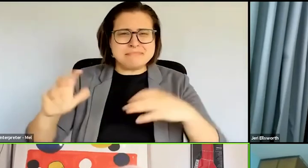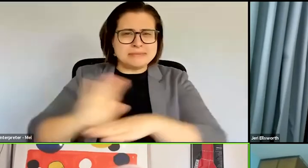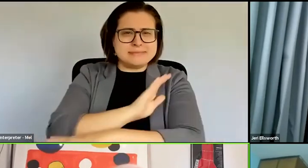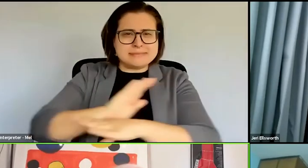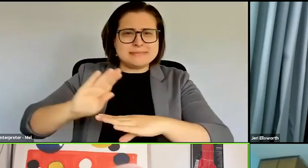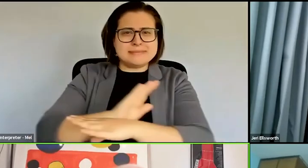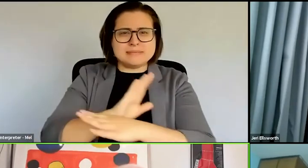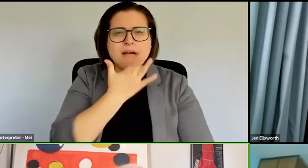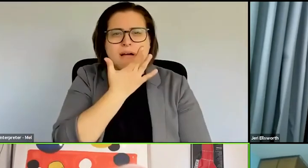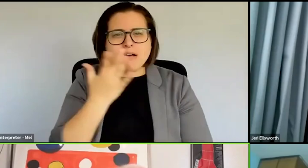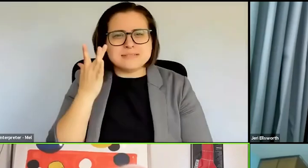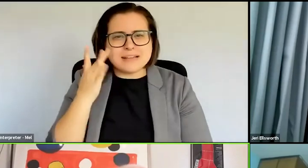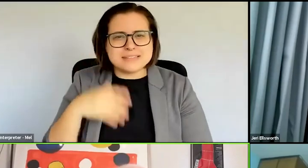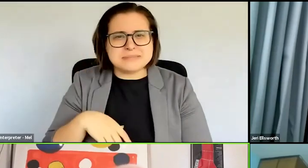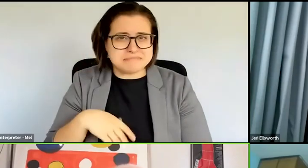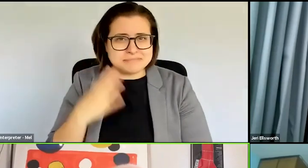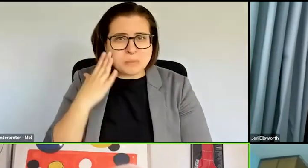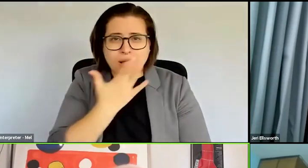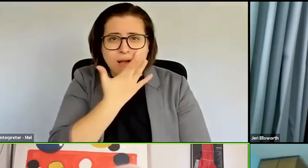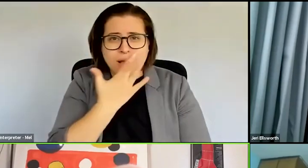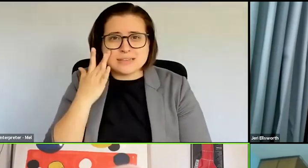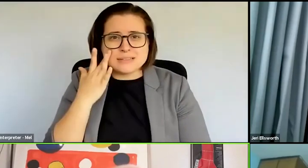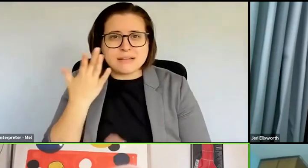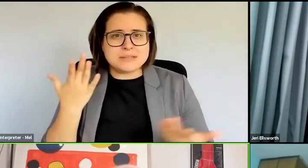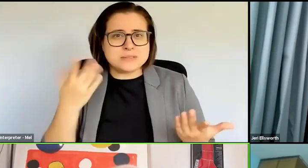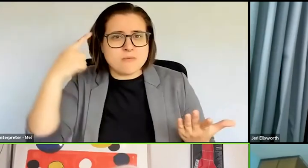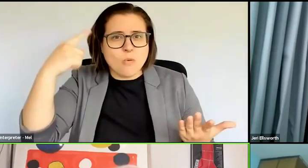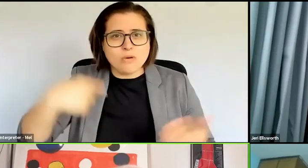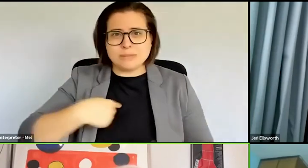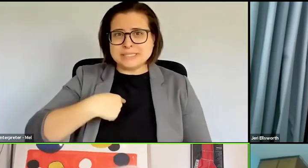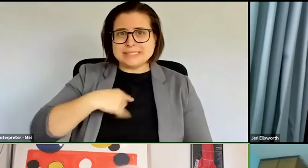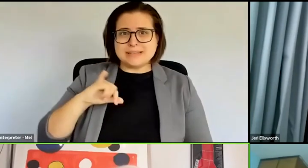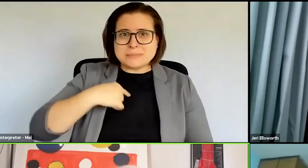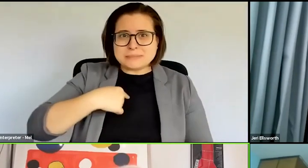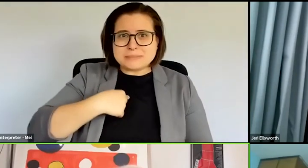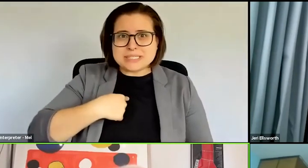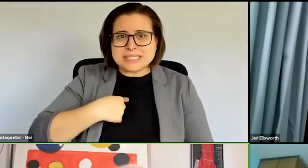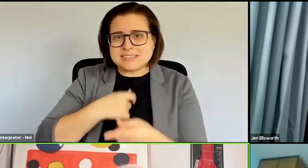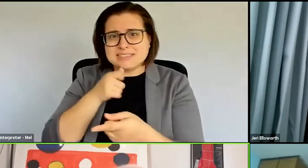contact lenses which exist so that people like me don't have to do what you're doing, Ted and Gregg,